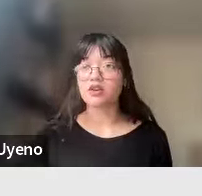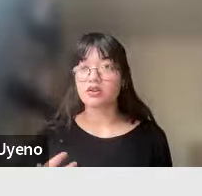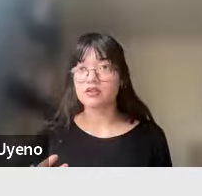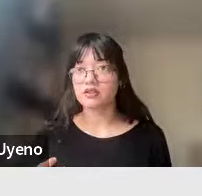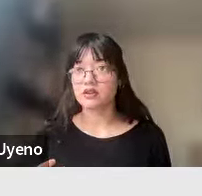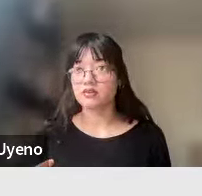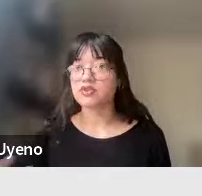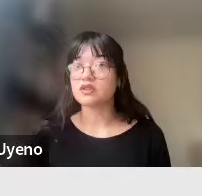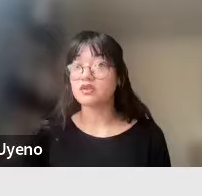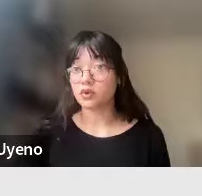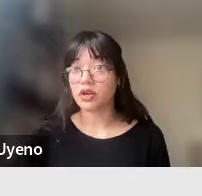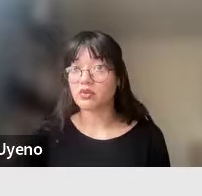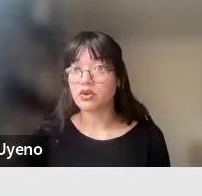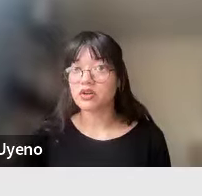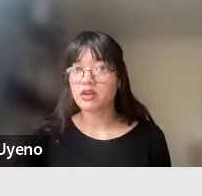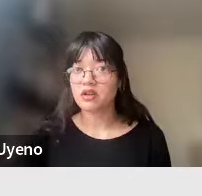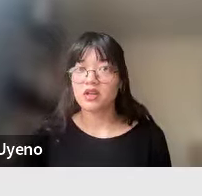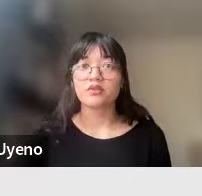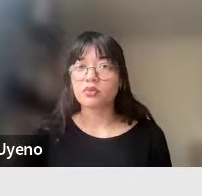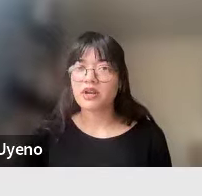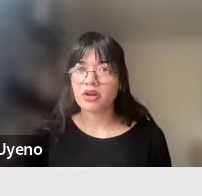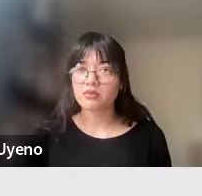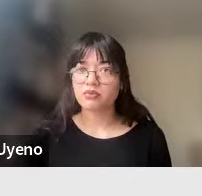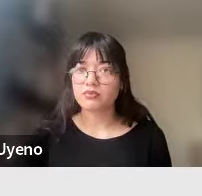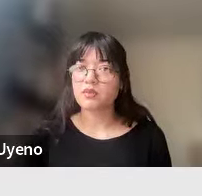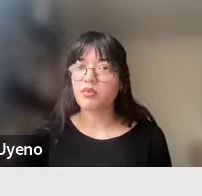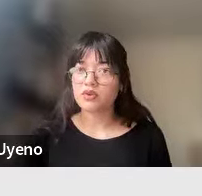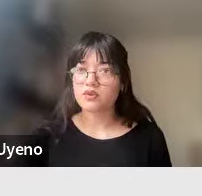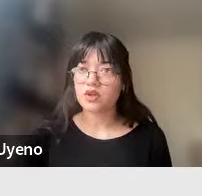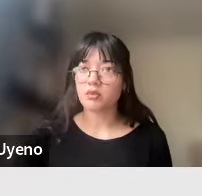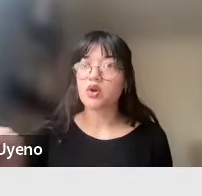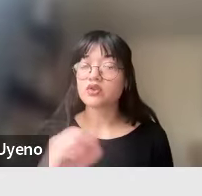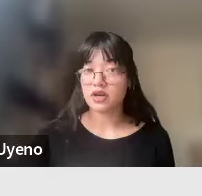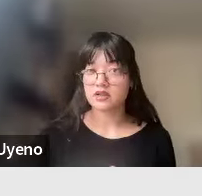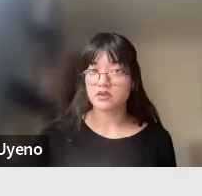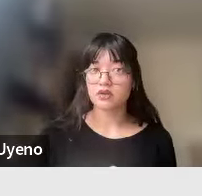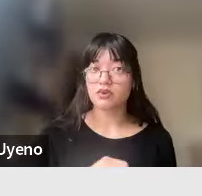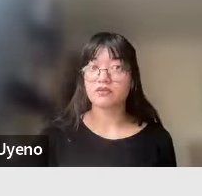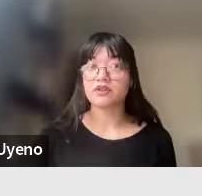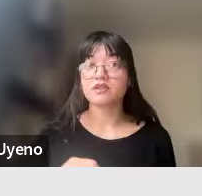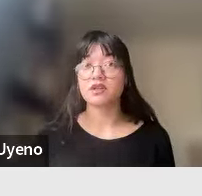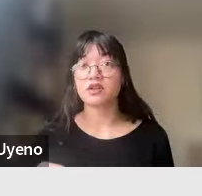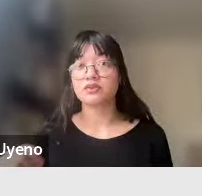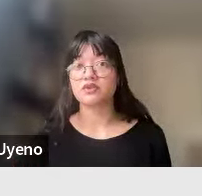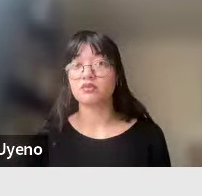when I earned the prestigious full bright award. This program allowed the individuals to have